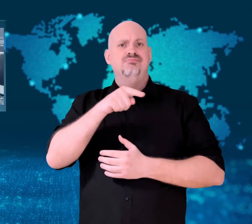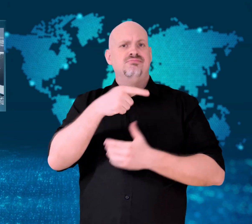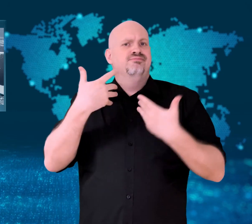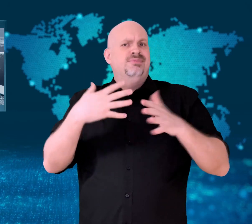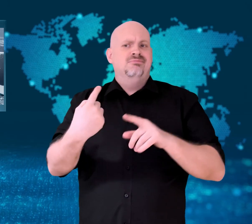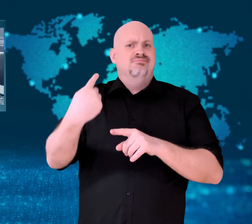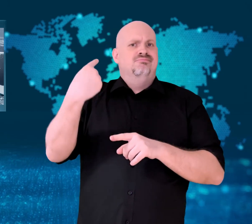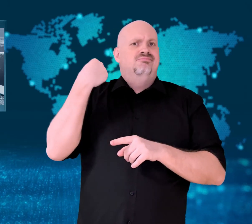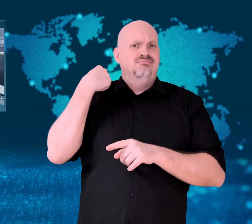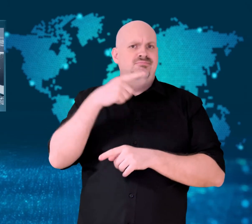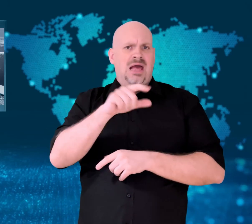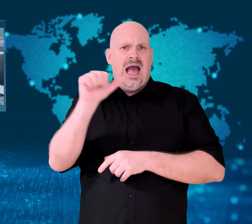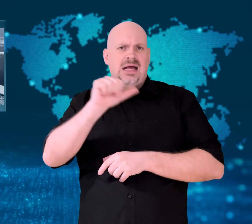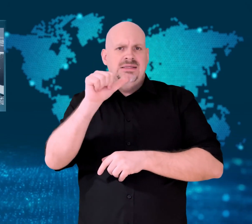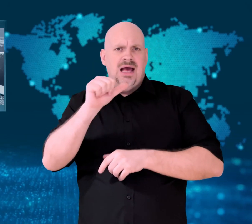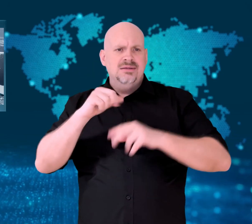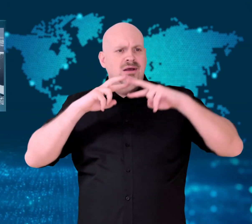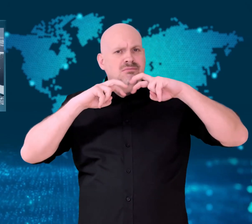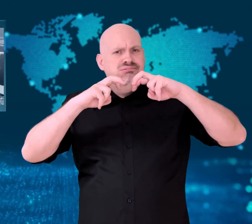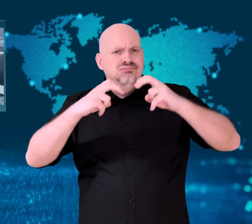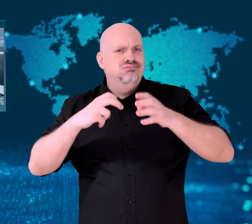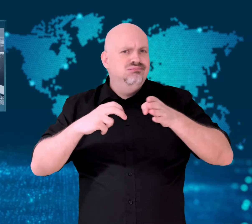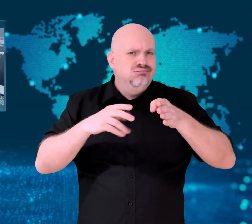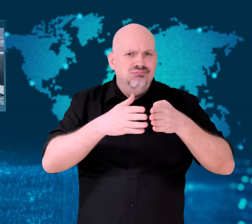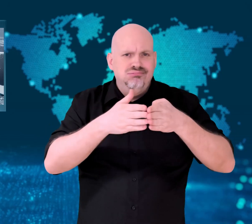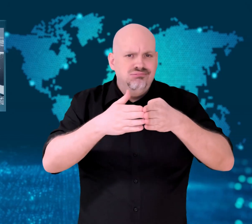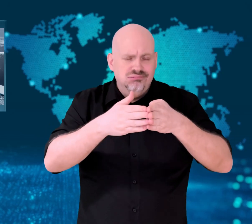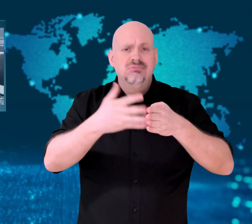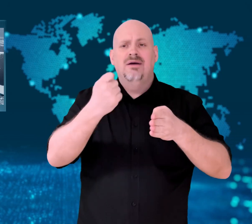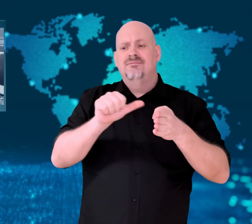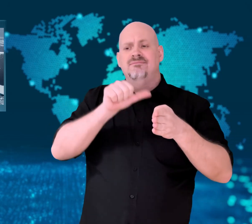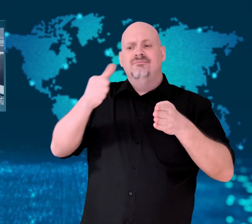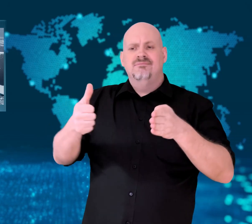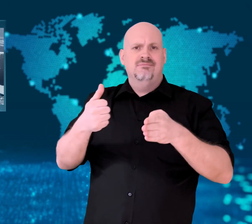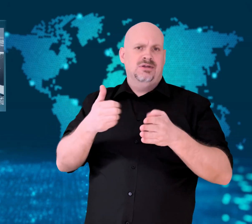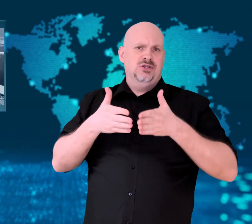27 men in all were on the two ships.